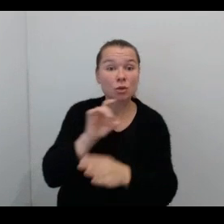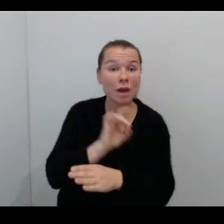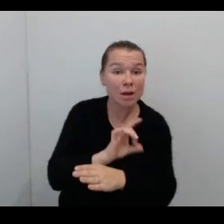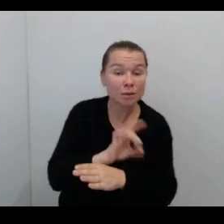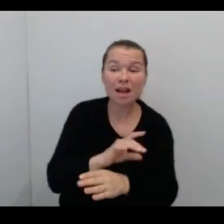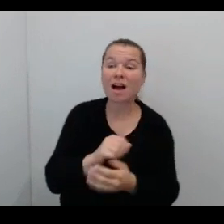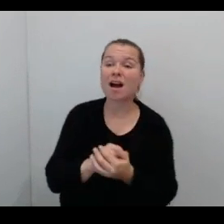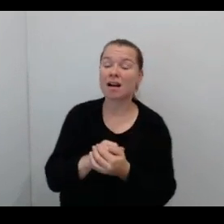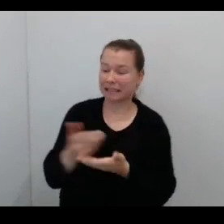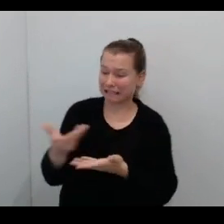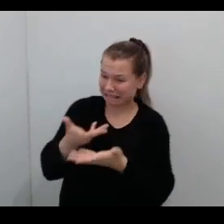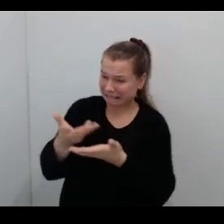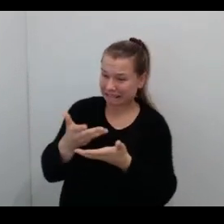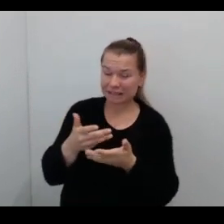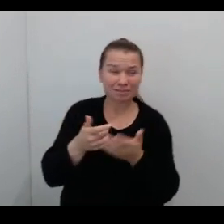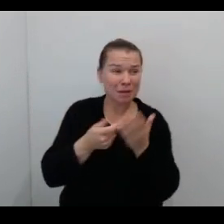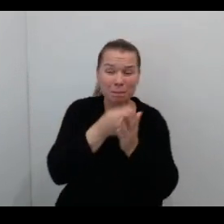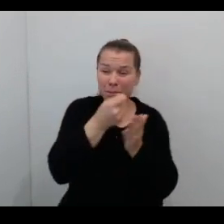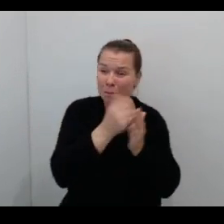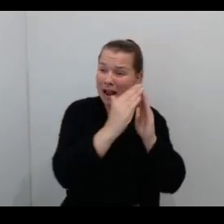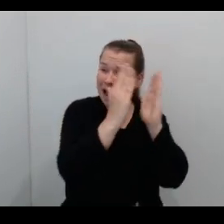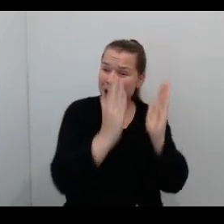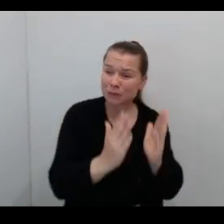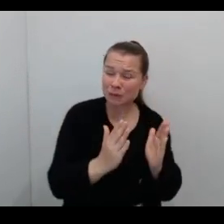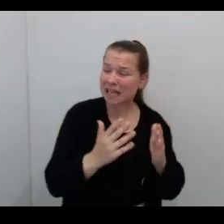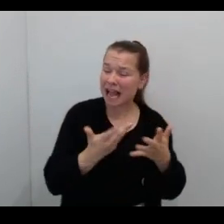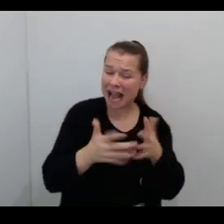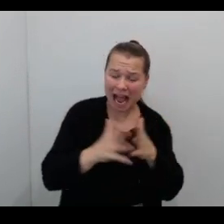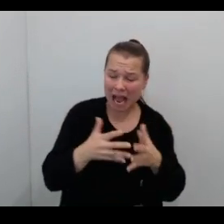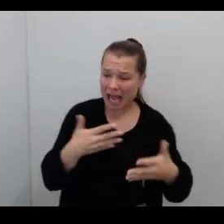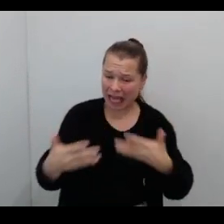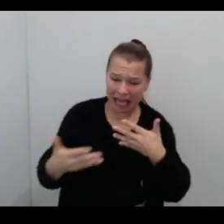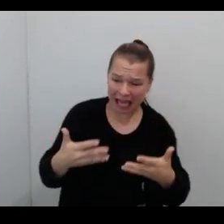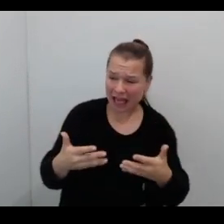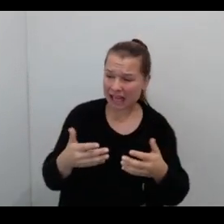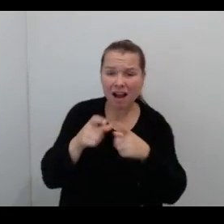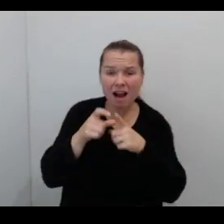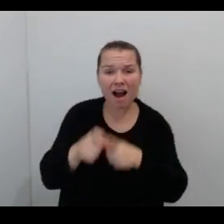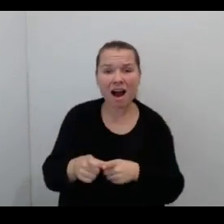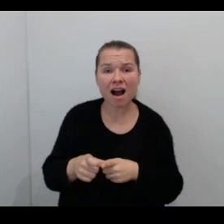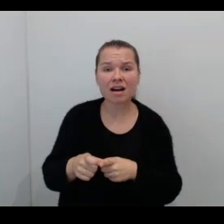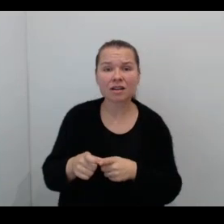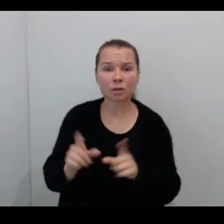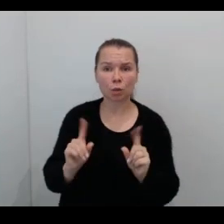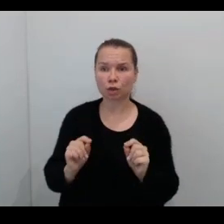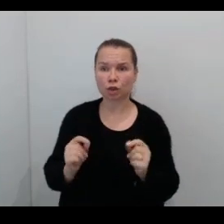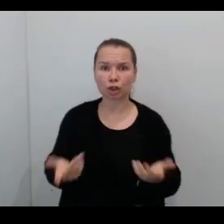with my mortgage, how do we go about it?